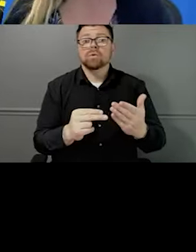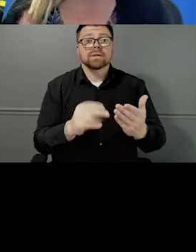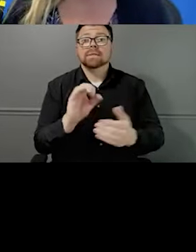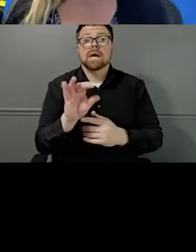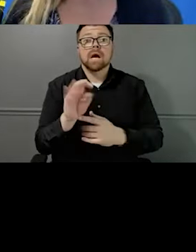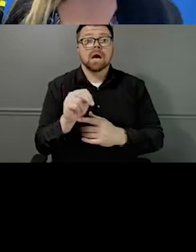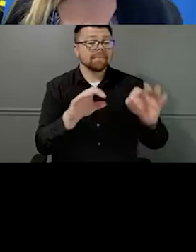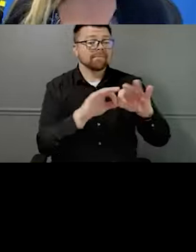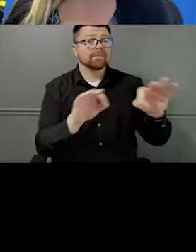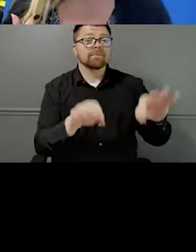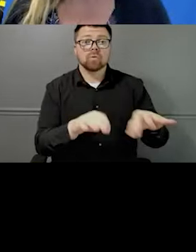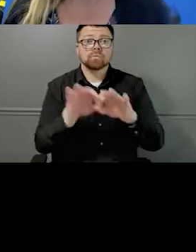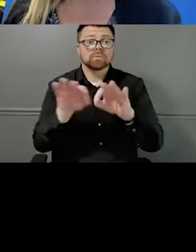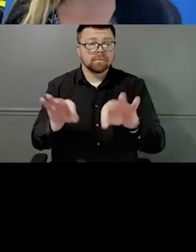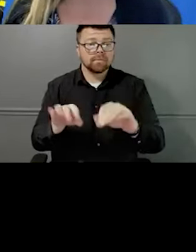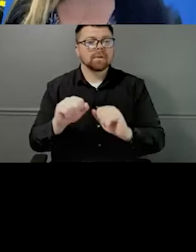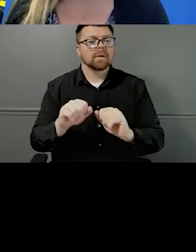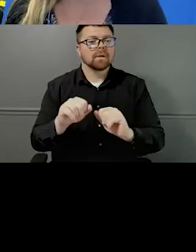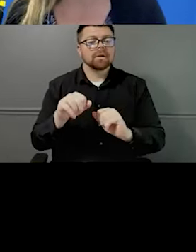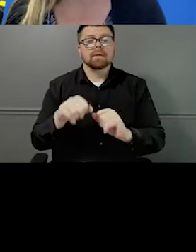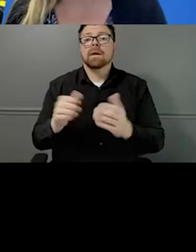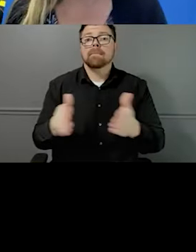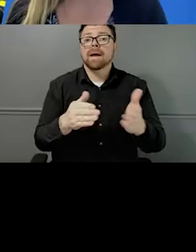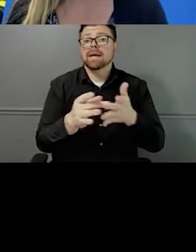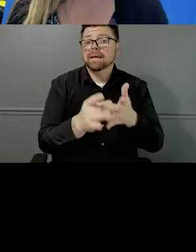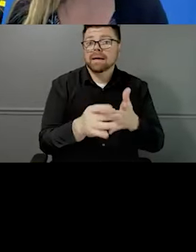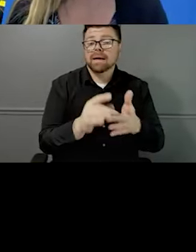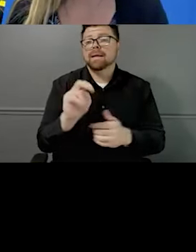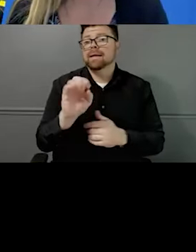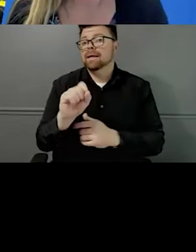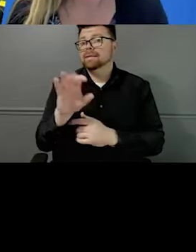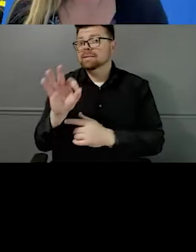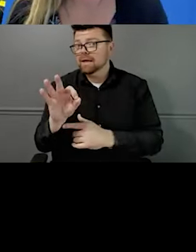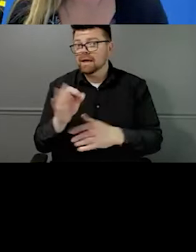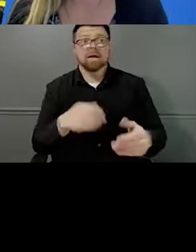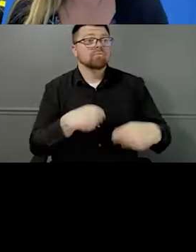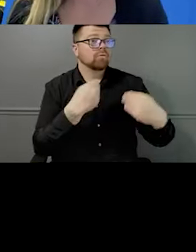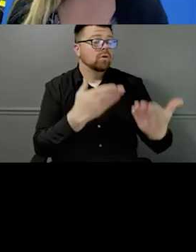The PAPP Guide, the NSF Proposal and Award Policies and Procedures Guide,